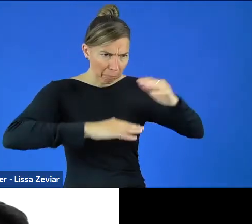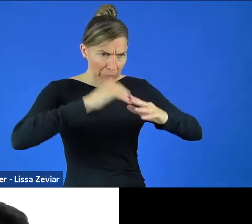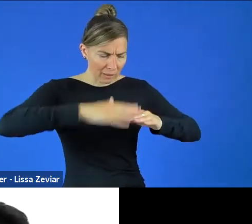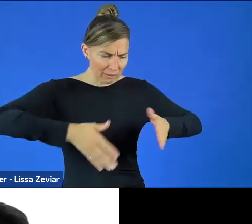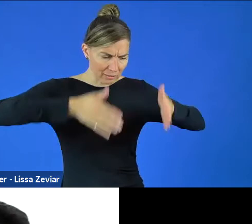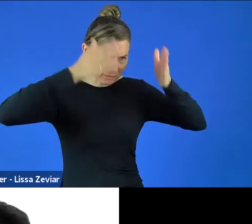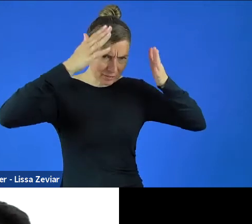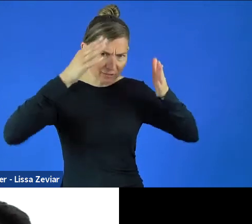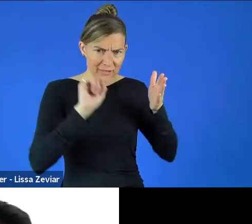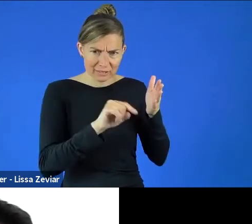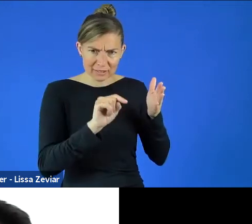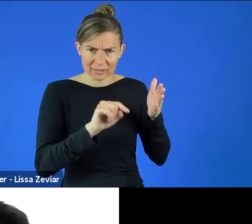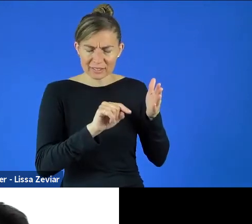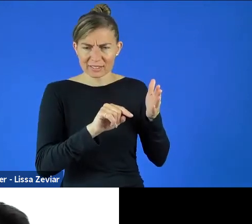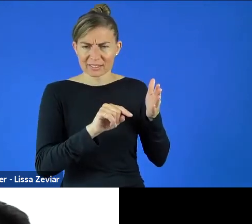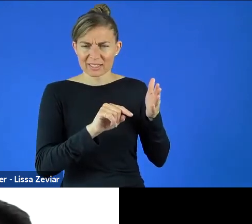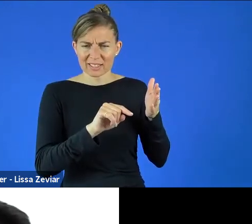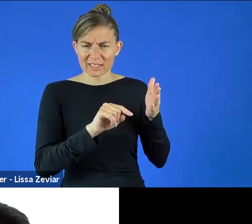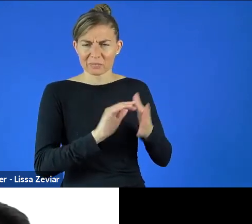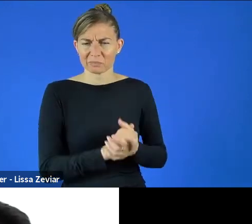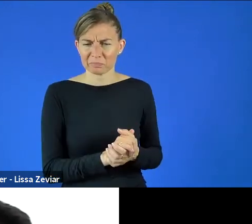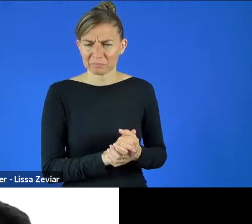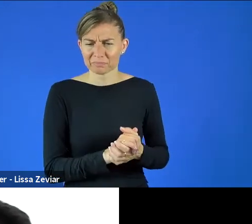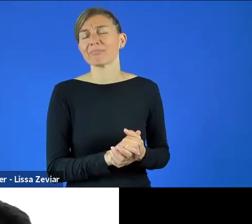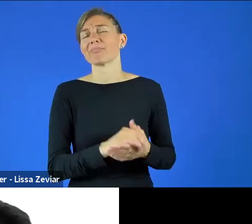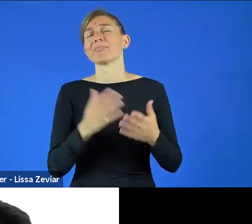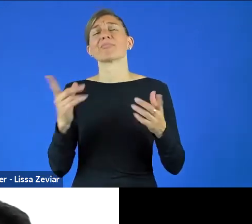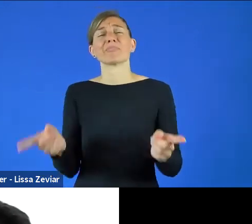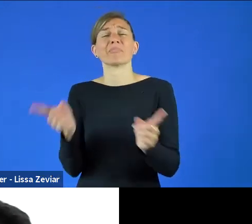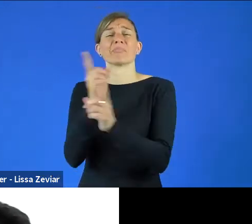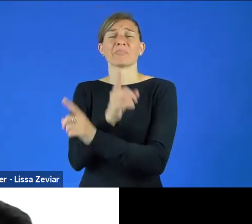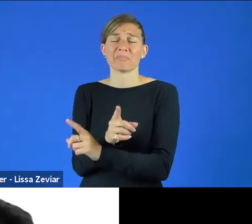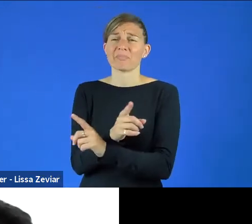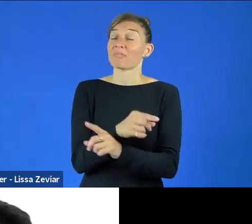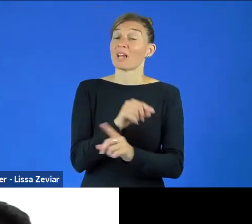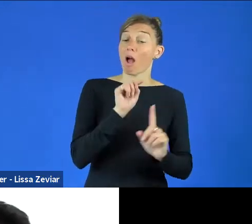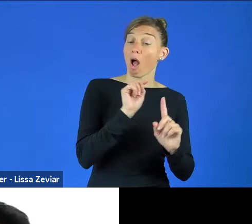how standardisation can promote innovation. But, from what I understand from the question is